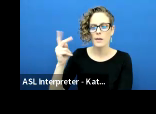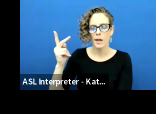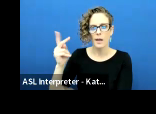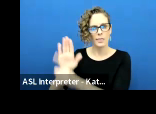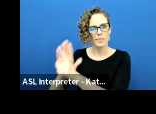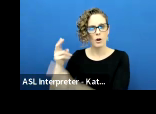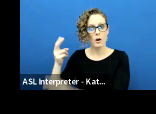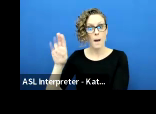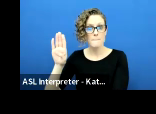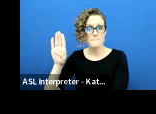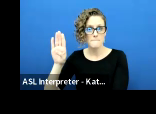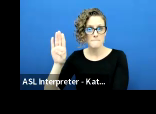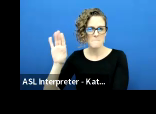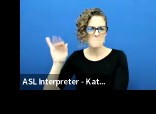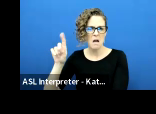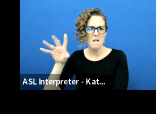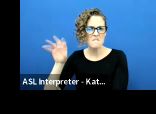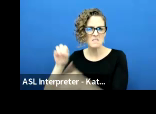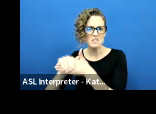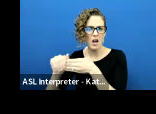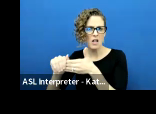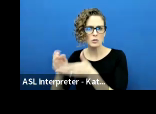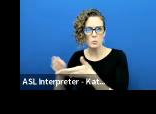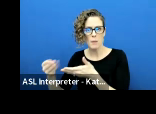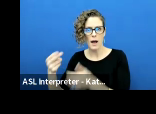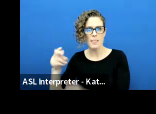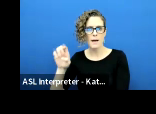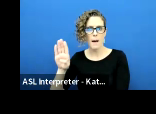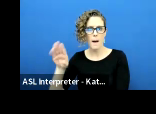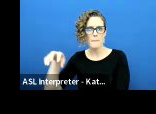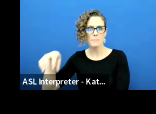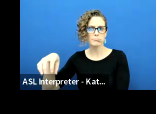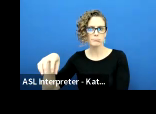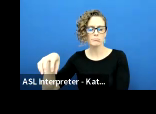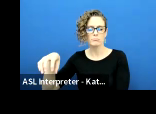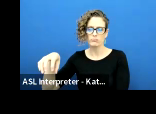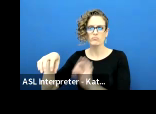paid I don't know 150 bucks for your Hub and you thought you thought your way and and clear and